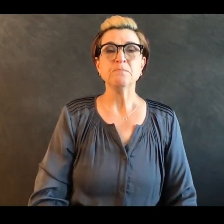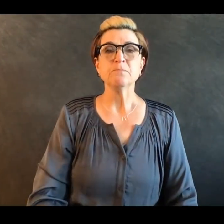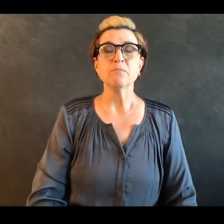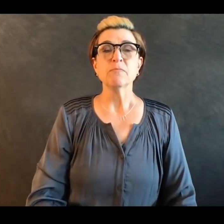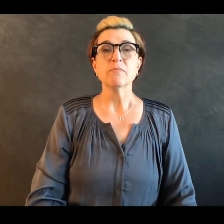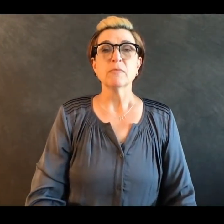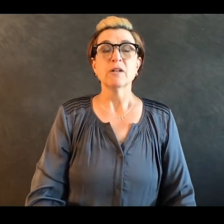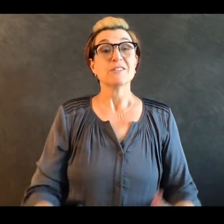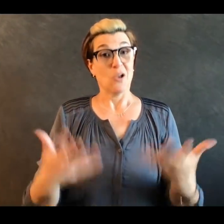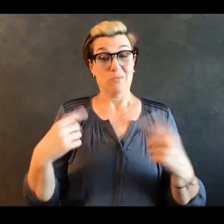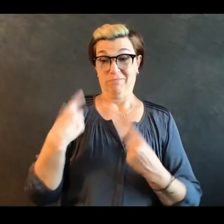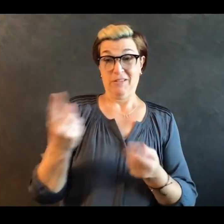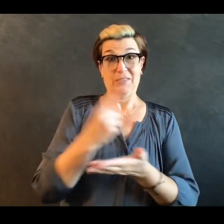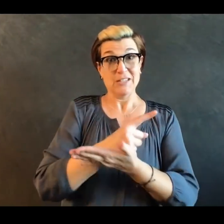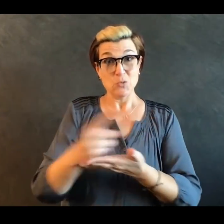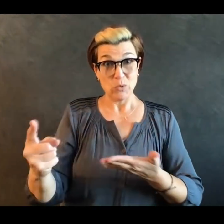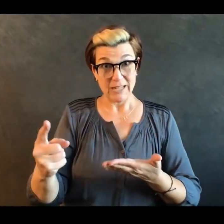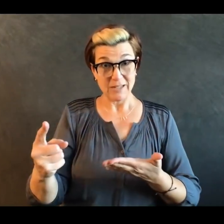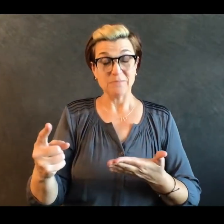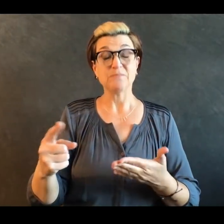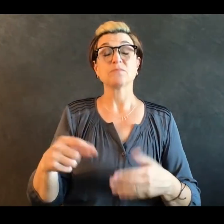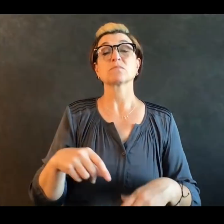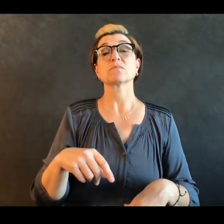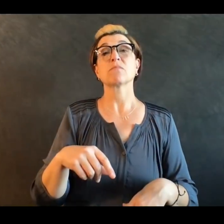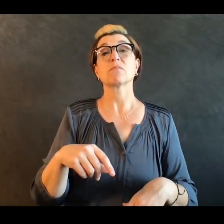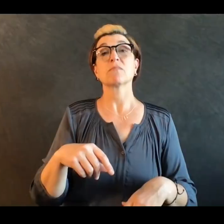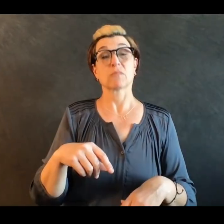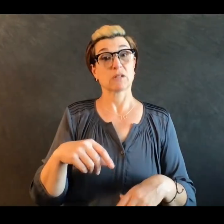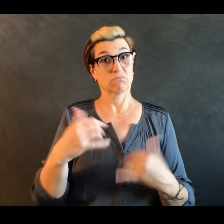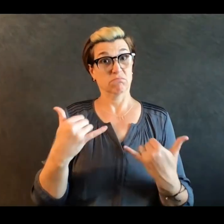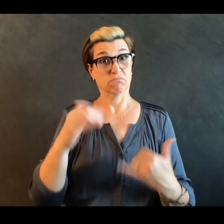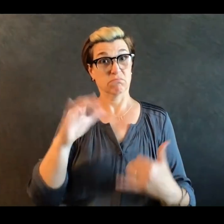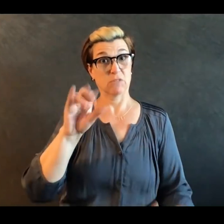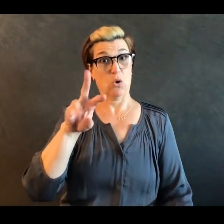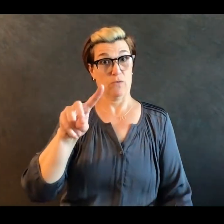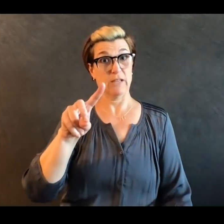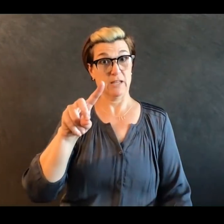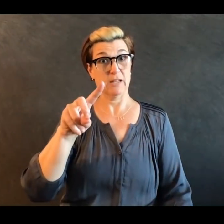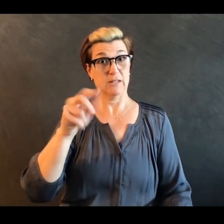week it's Cova 19 is impacting food processing facilities as you know for